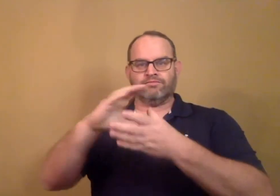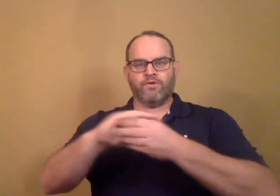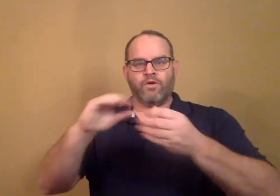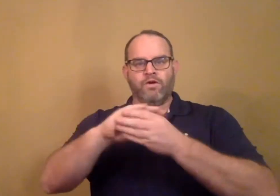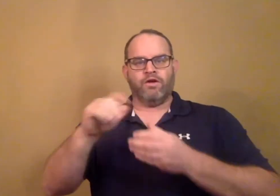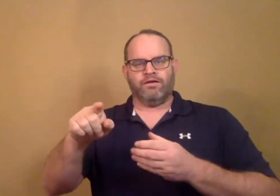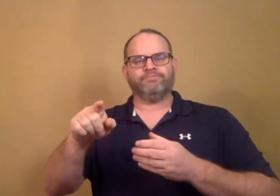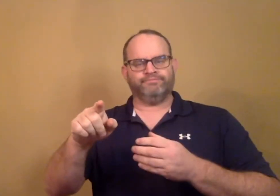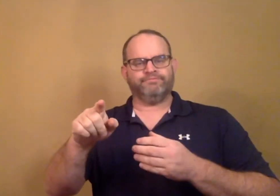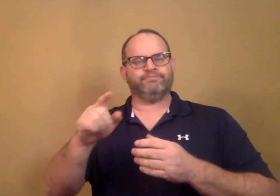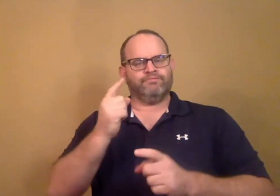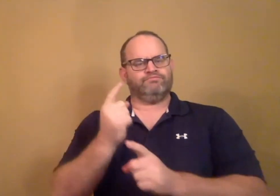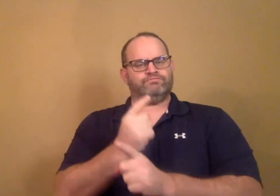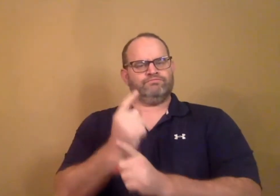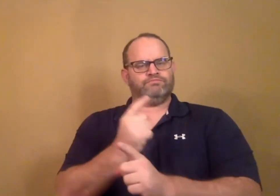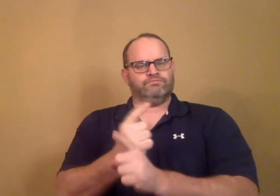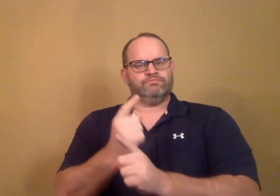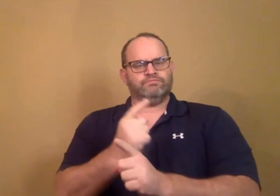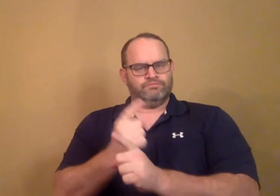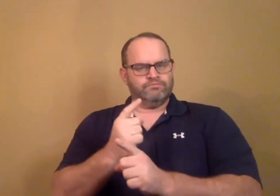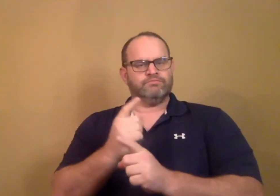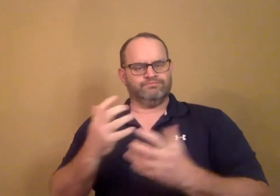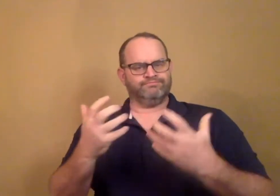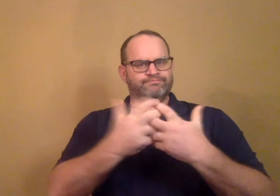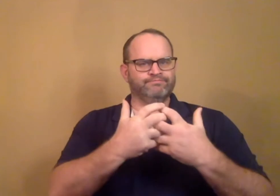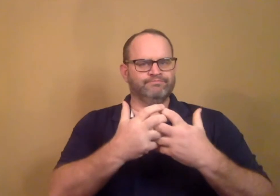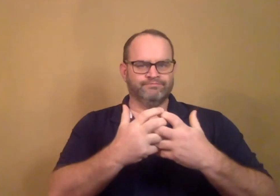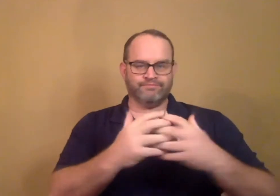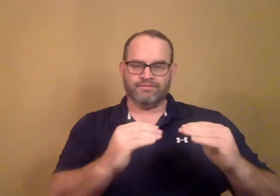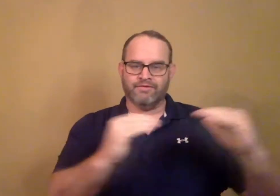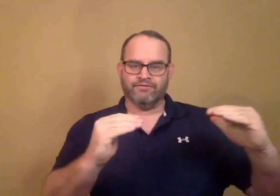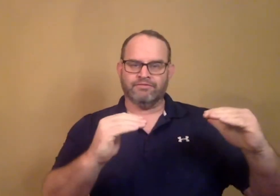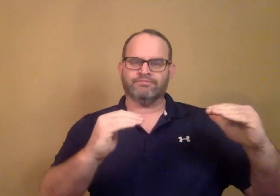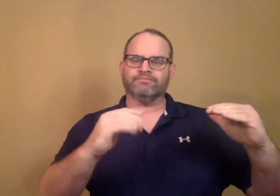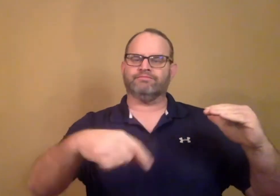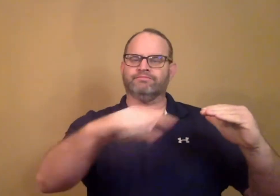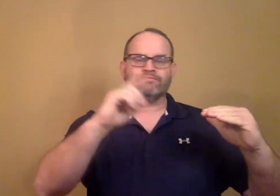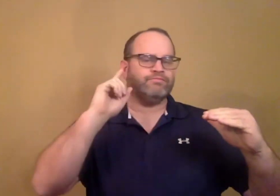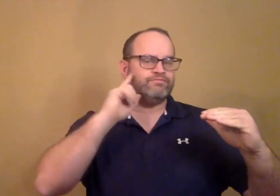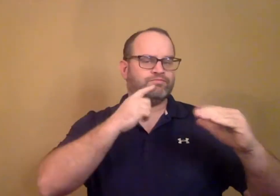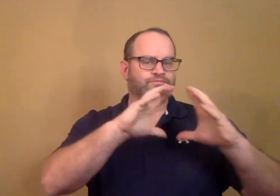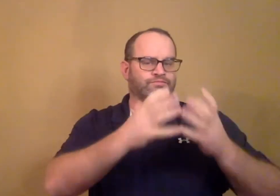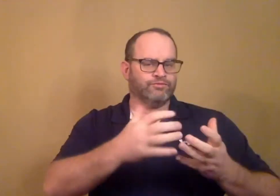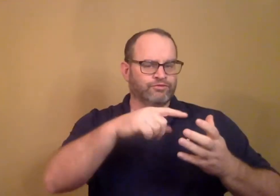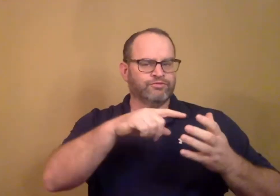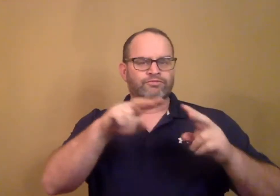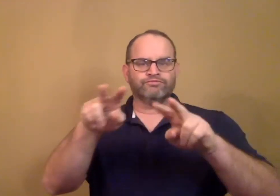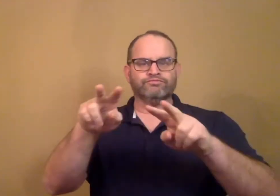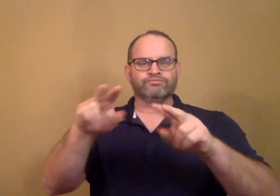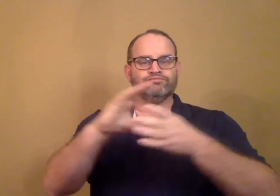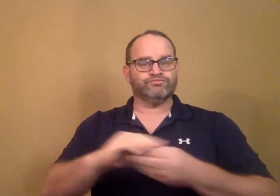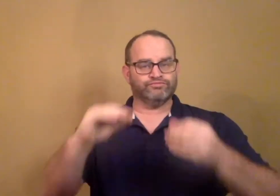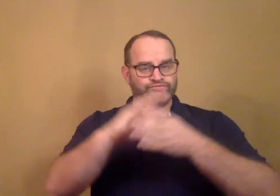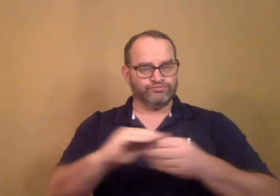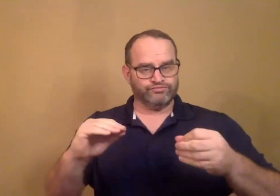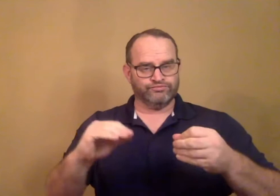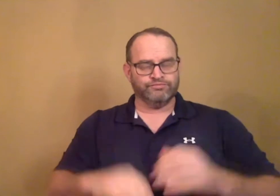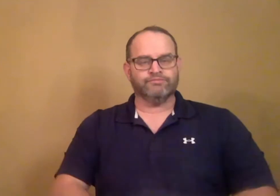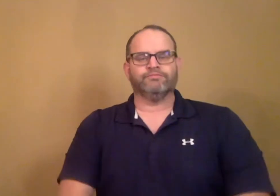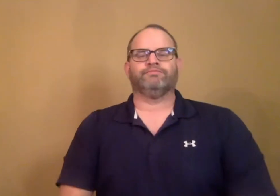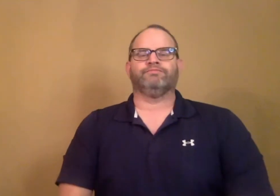Each story should have high-quality sign language delivery that matches deaf children's sign language development.